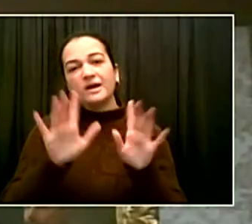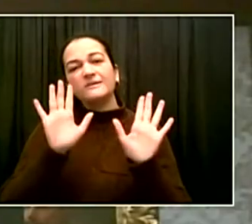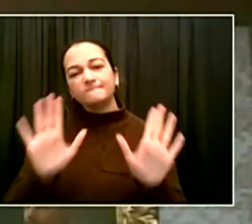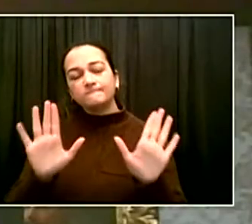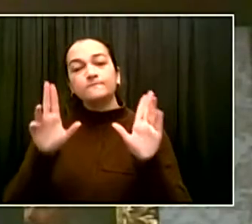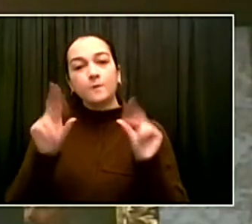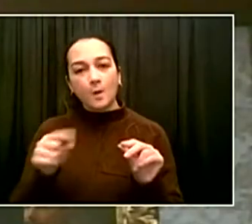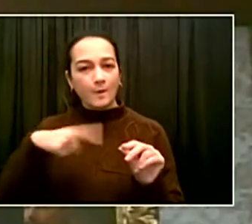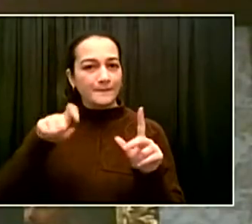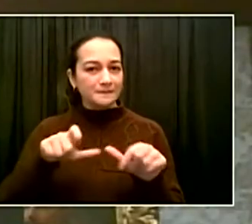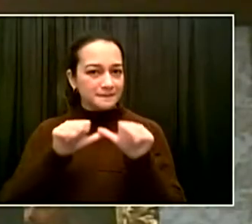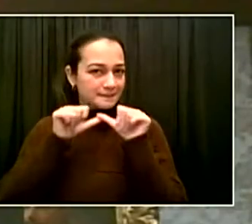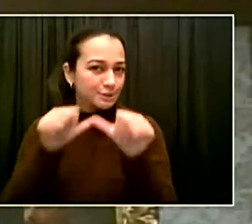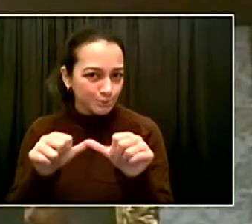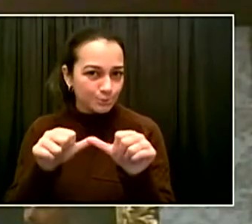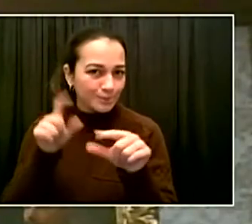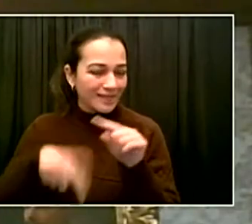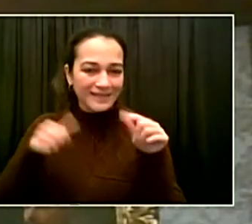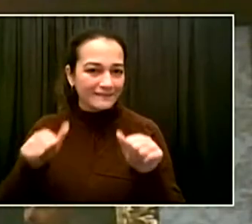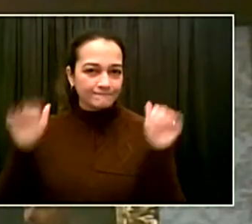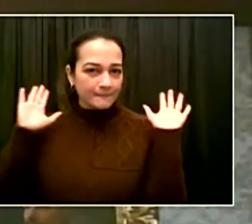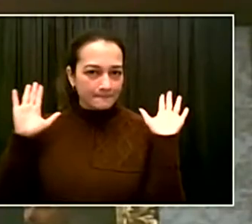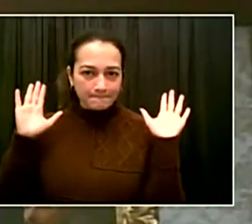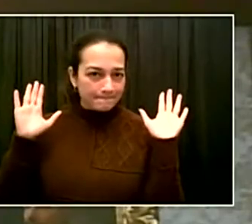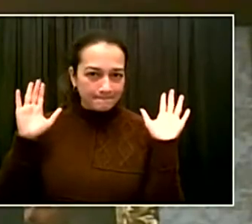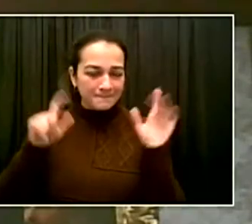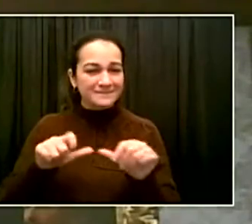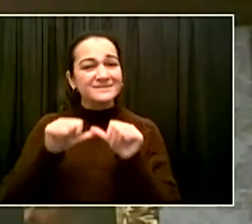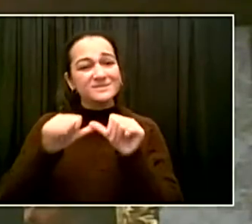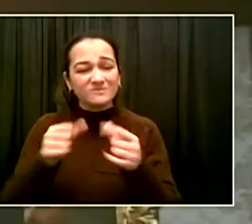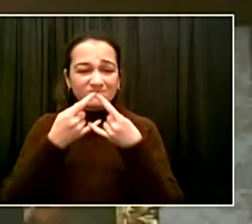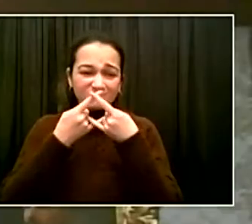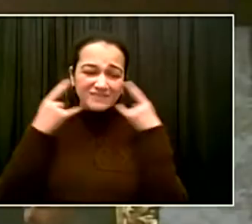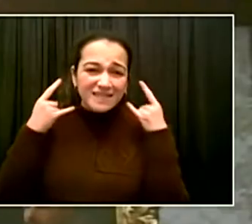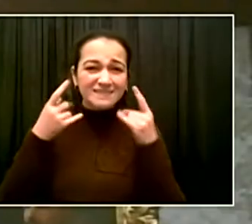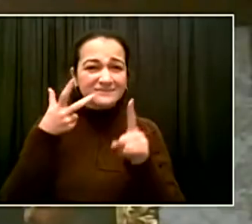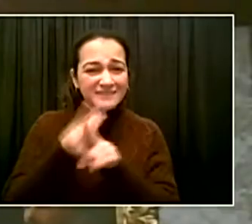SO TO WHY. THE ONLY WAY WE GET OUR CITY